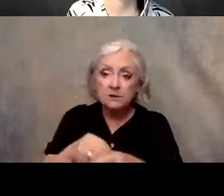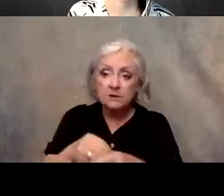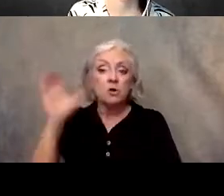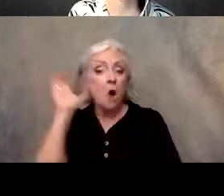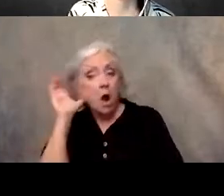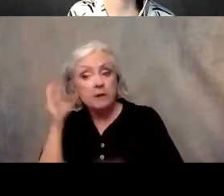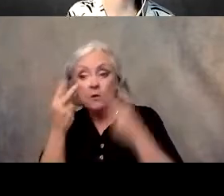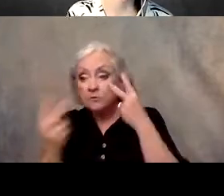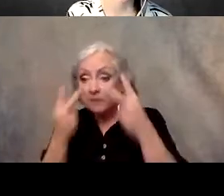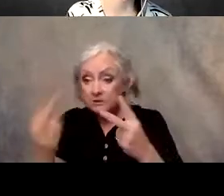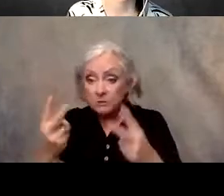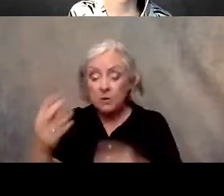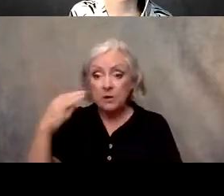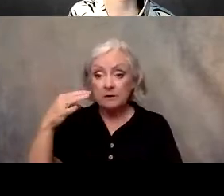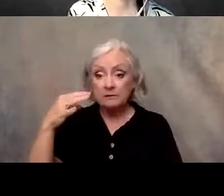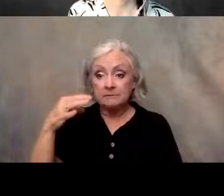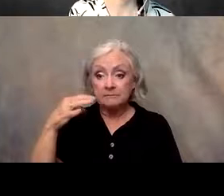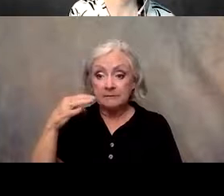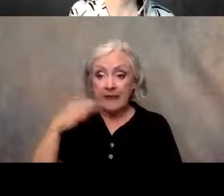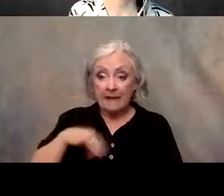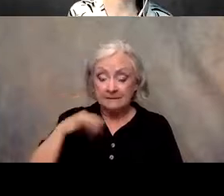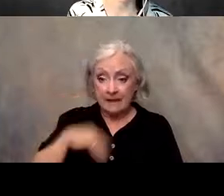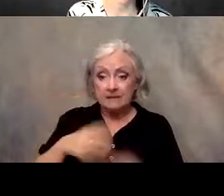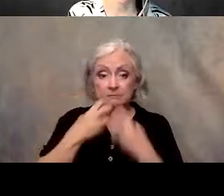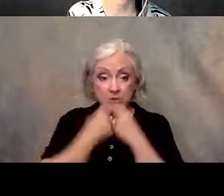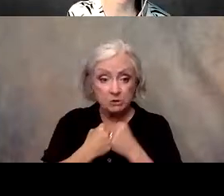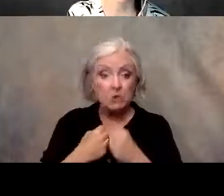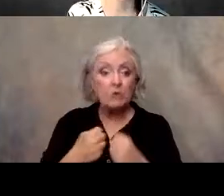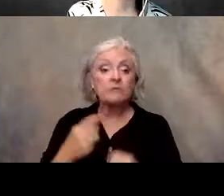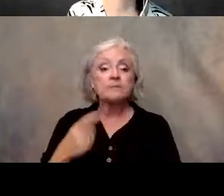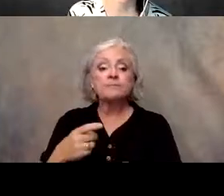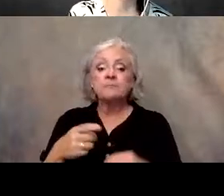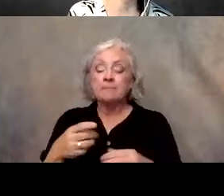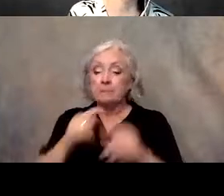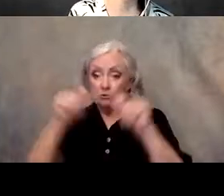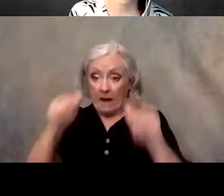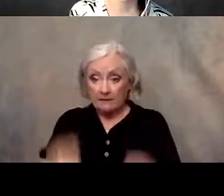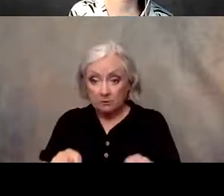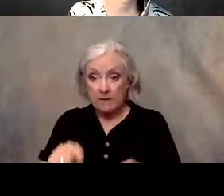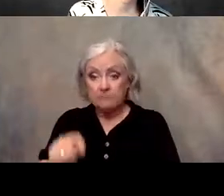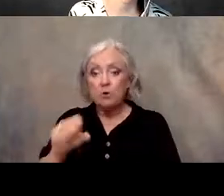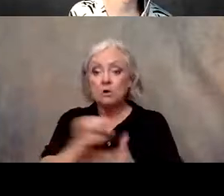Likewise, providing scripts or transcripts already created can both speed up the process